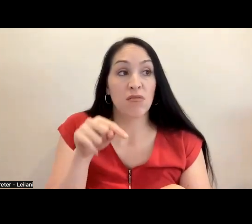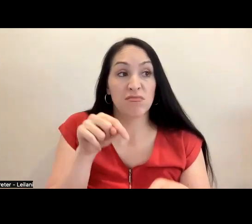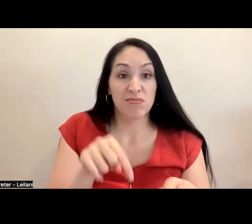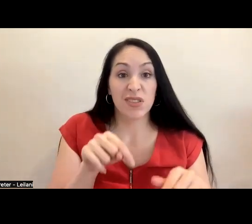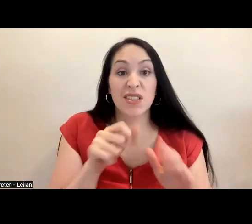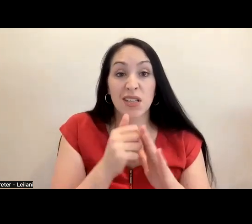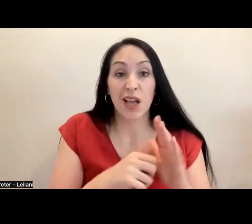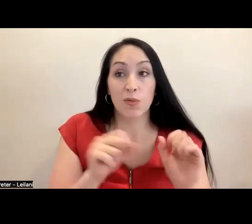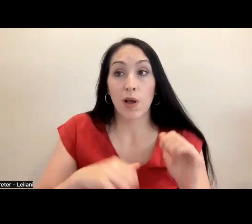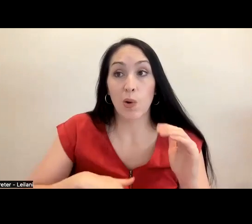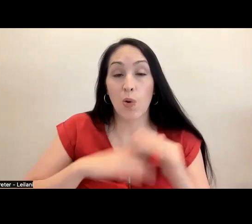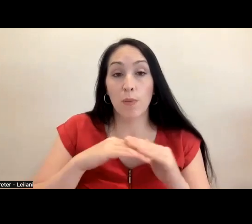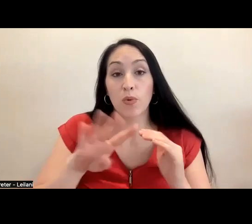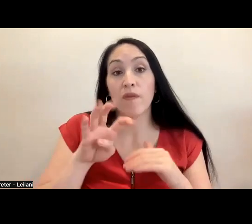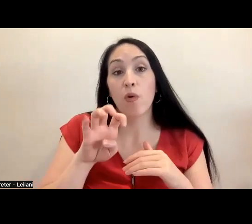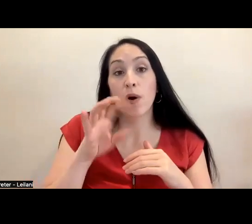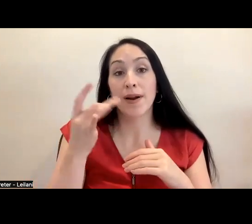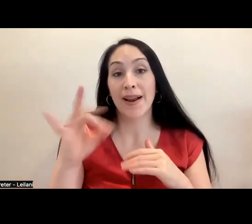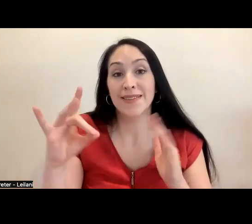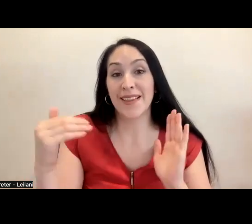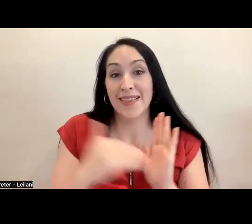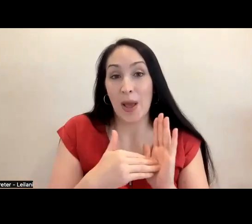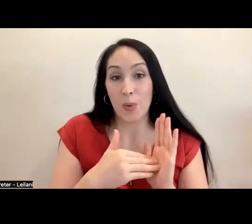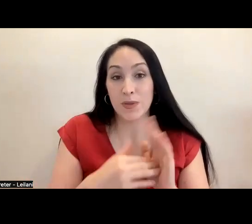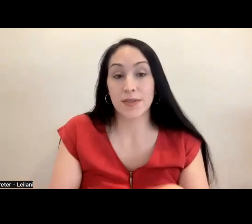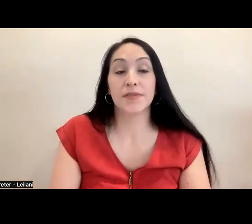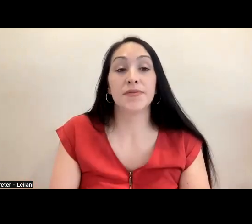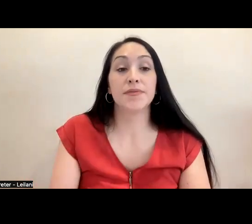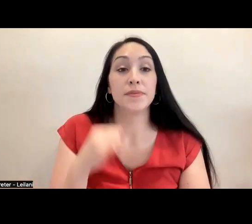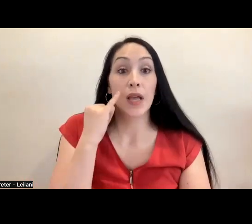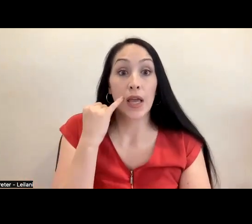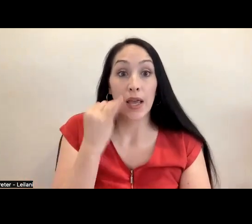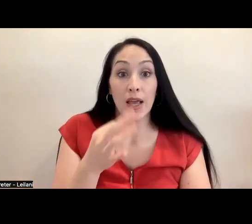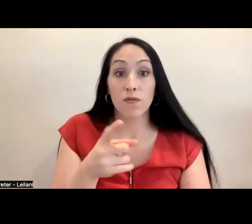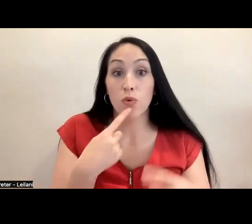11:57:39 If you get to that, tell me what your secret is, let me in on your business,